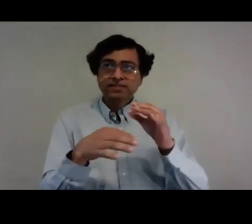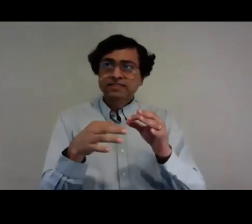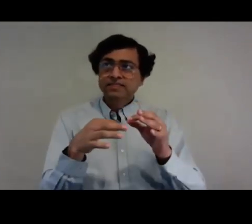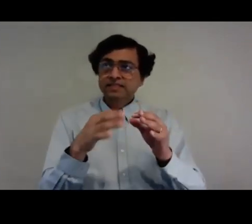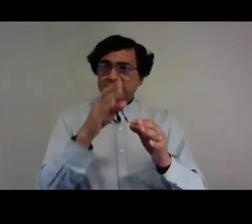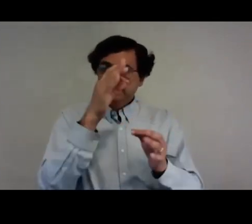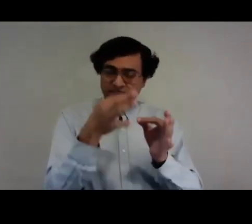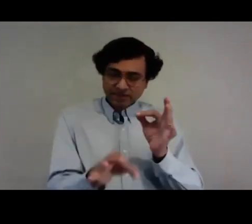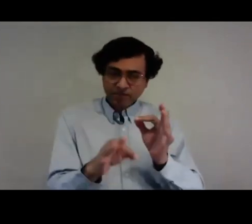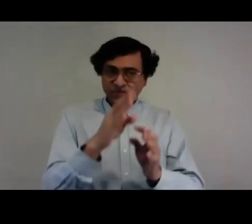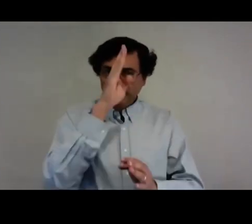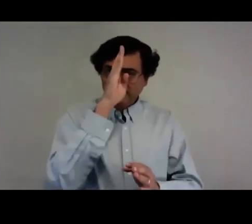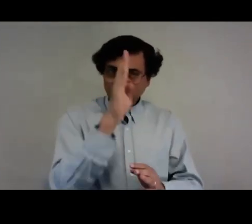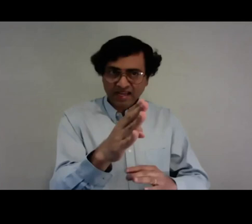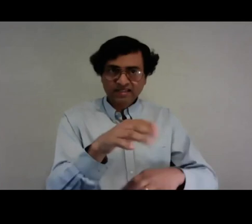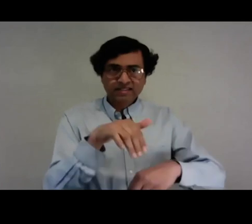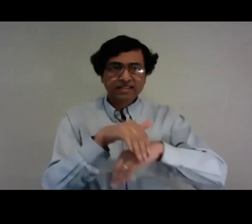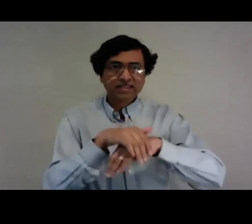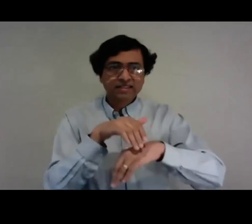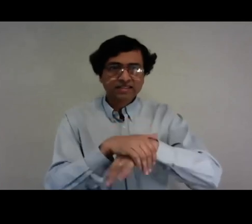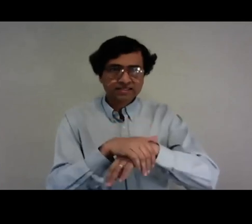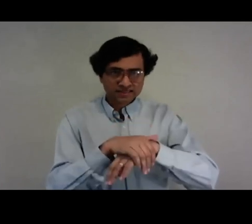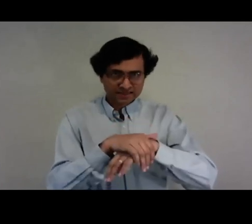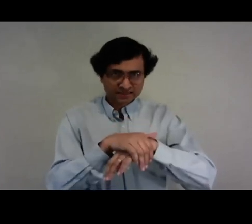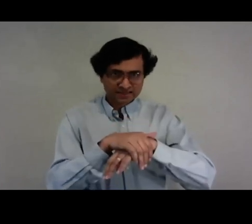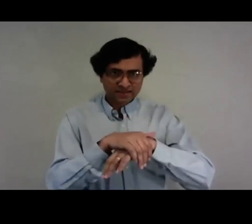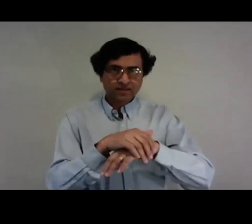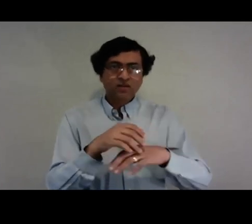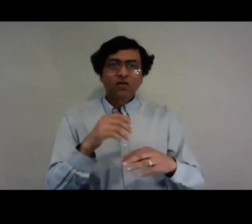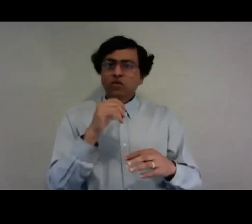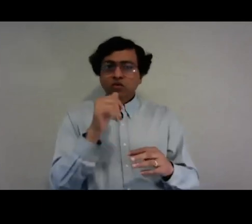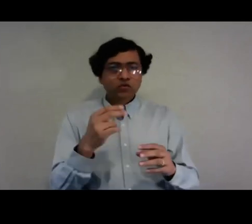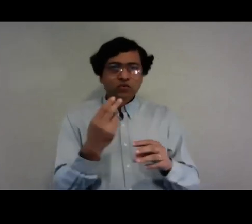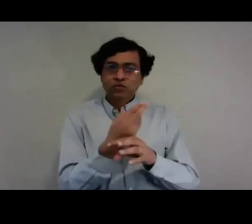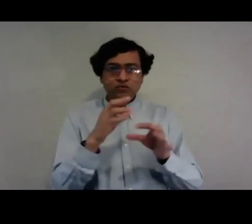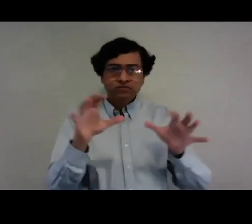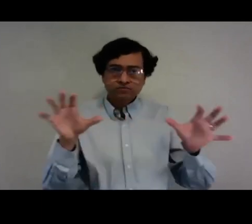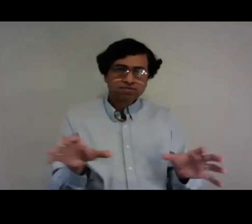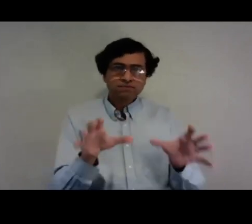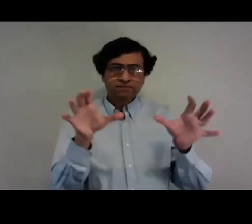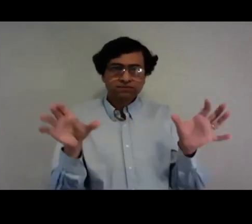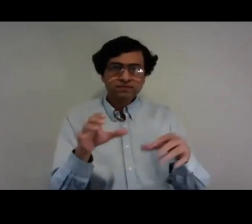One well-known approach uses basic simplified direct English.